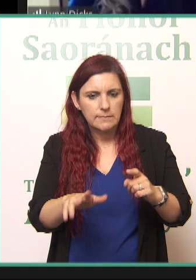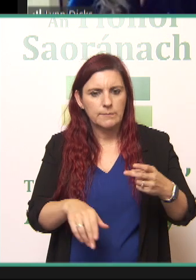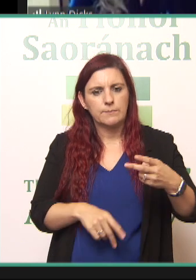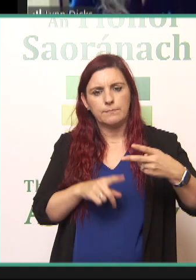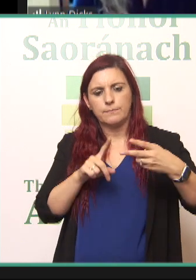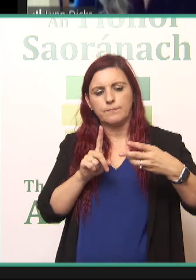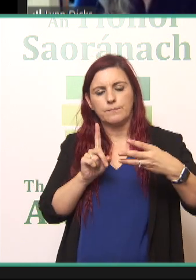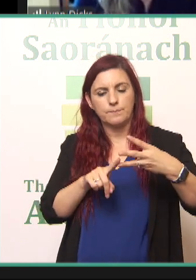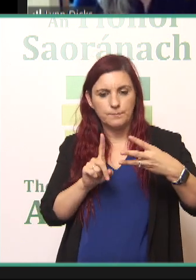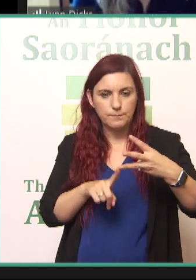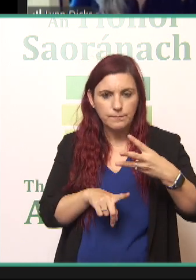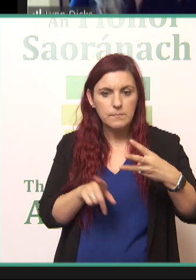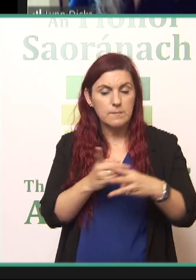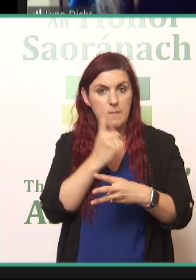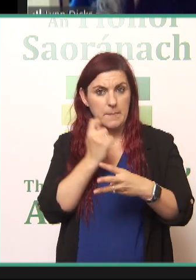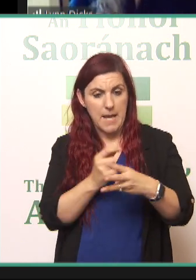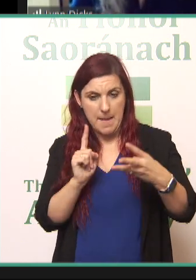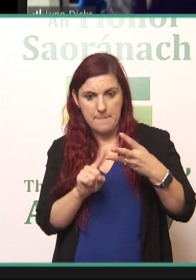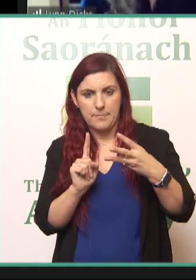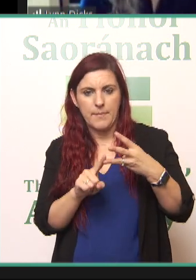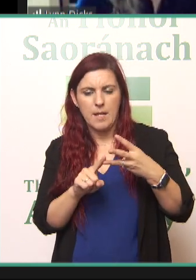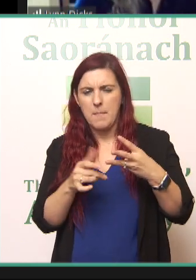but at the same time and this is something you've probably been talking about already